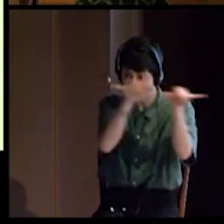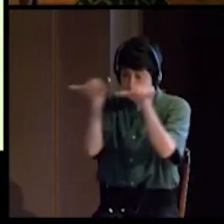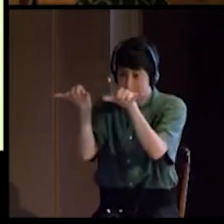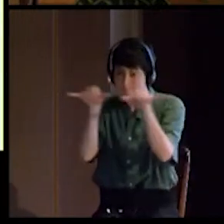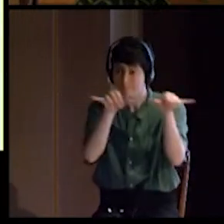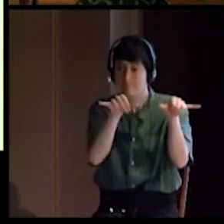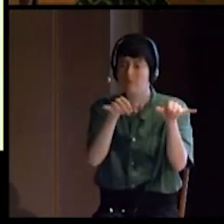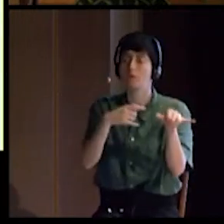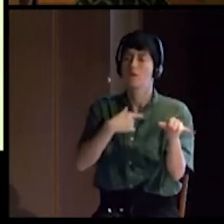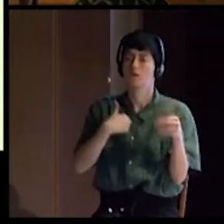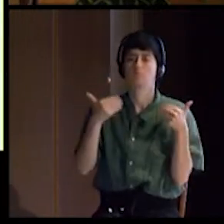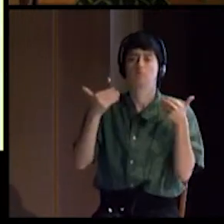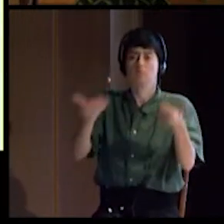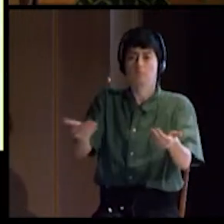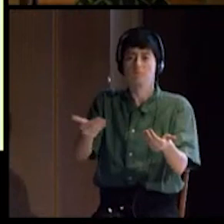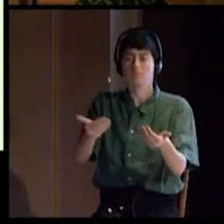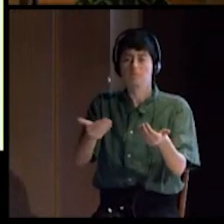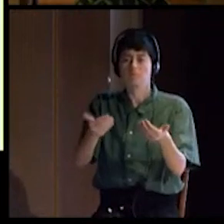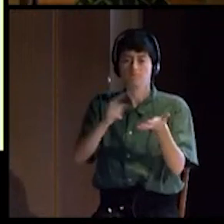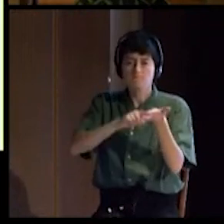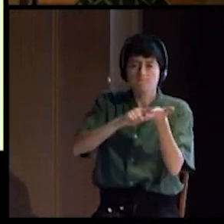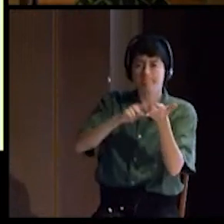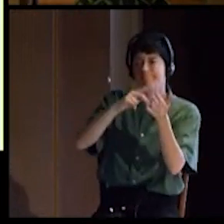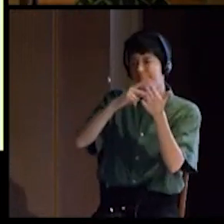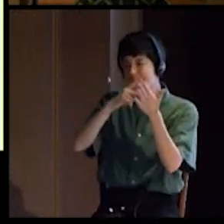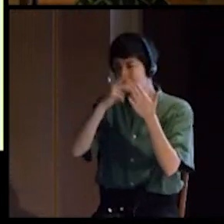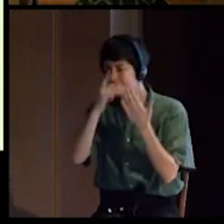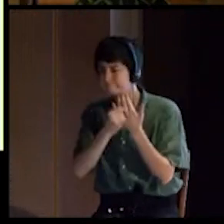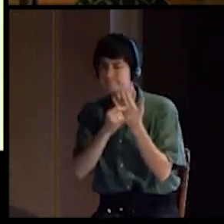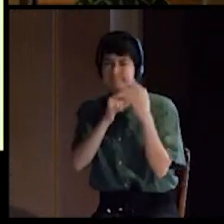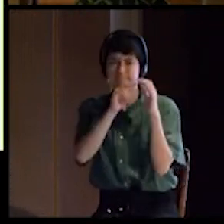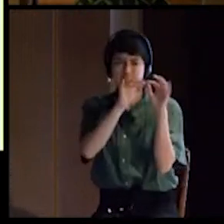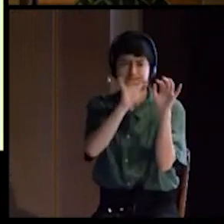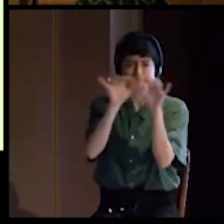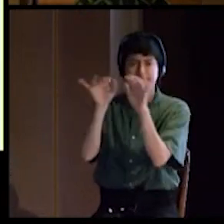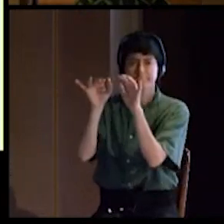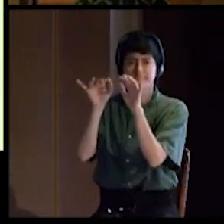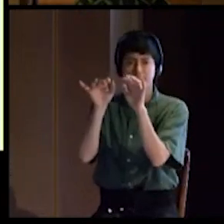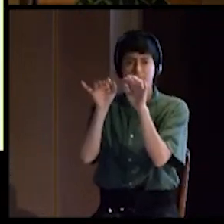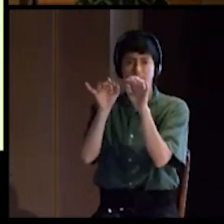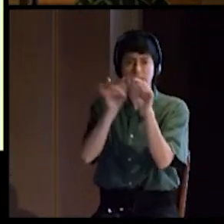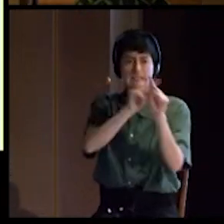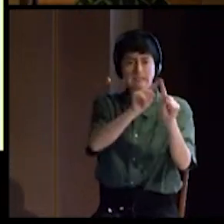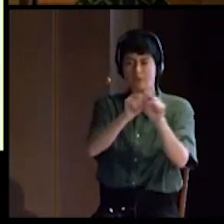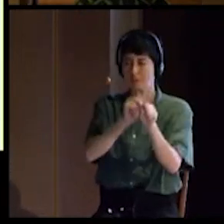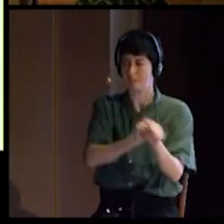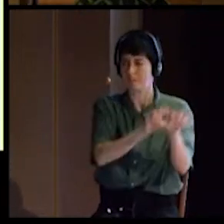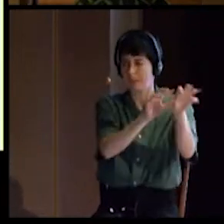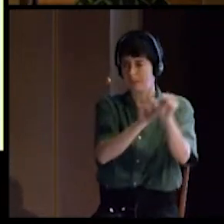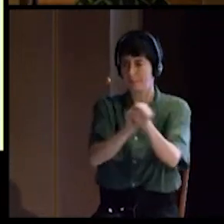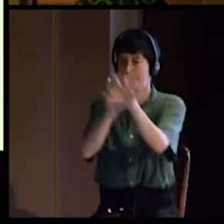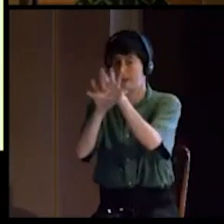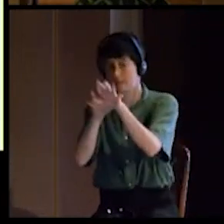to show these patterns exist not only in Himalayan birds, but also exist in Andean birds,